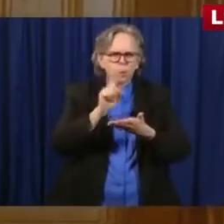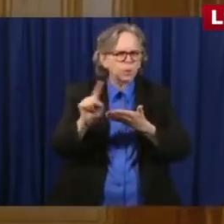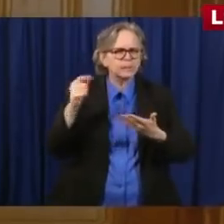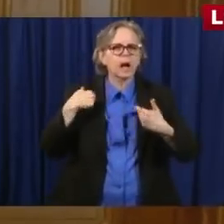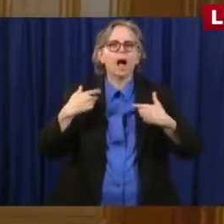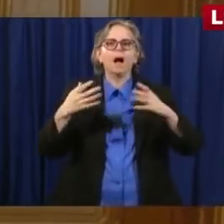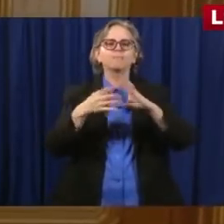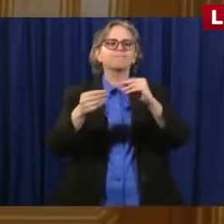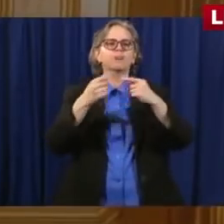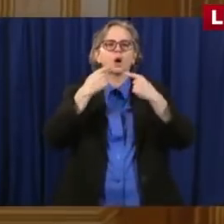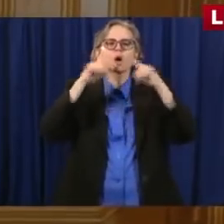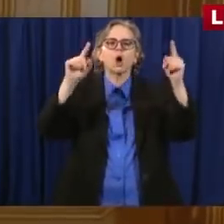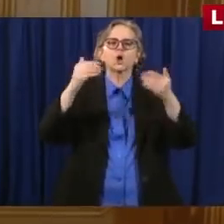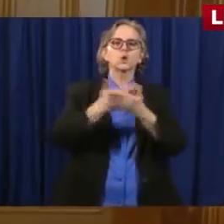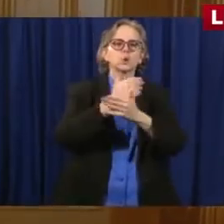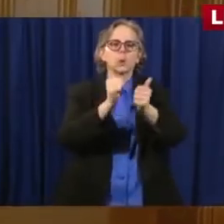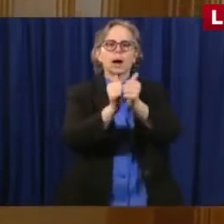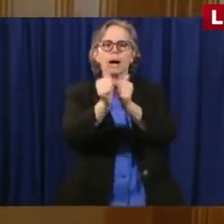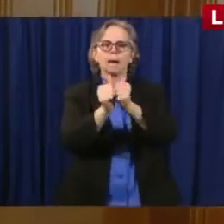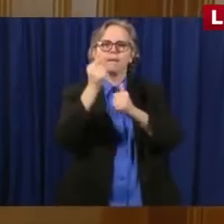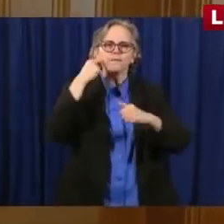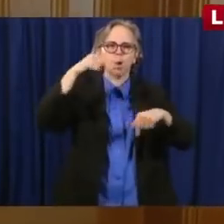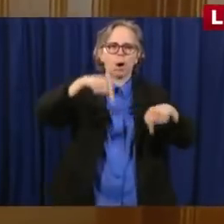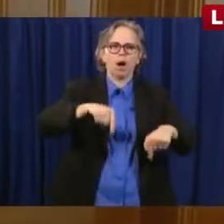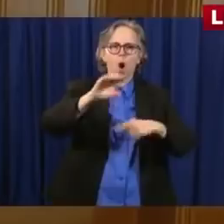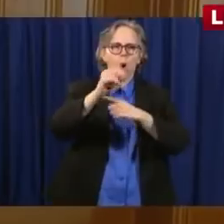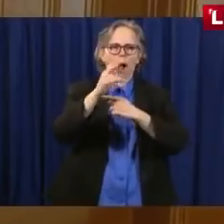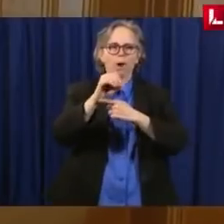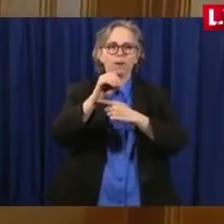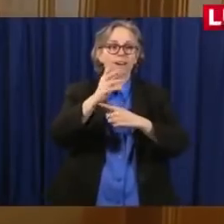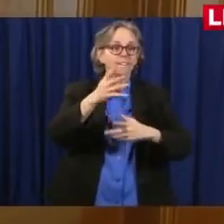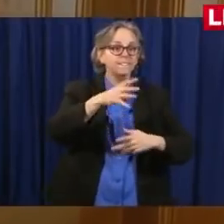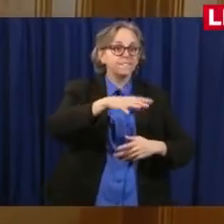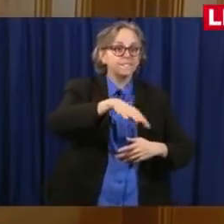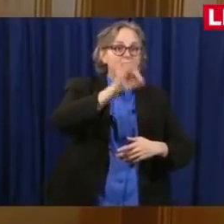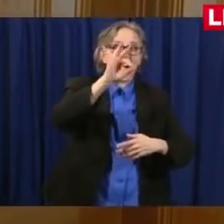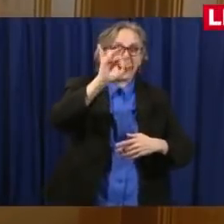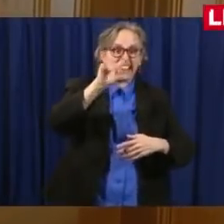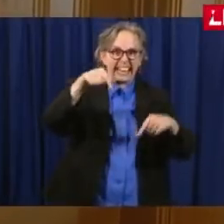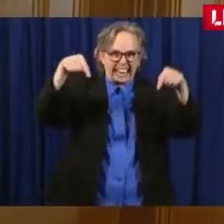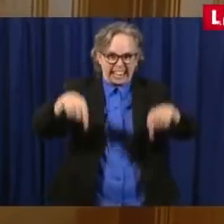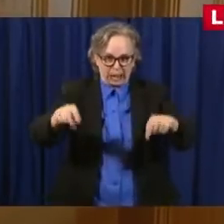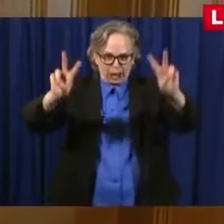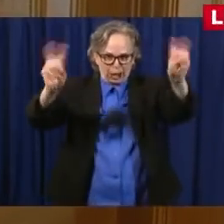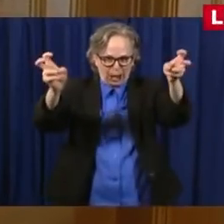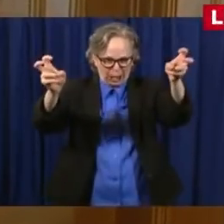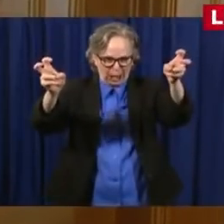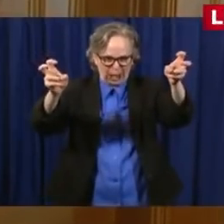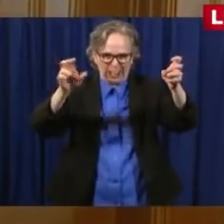AS YOU MAY RECALL WE ANNOUNCED A NEW CAMPAIGN FOR OHIO.